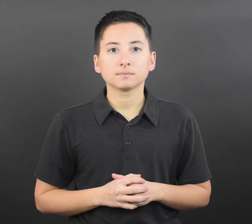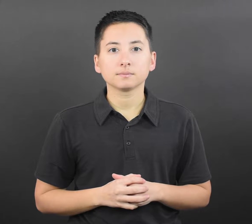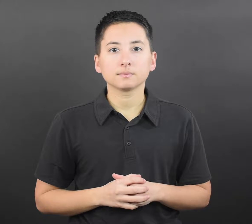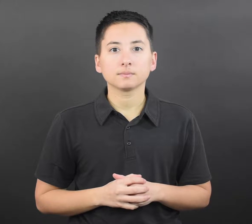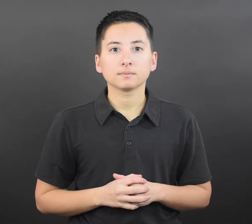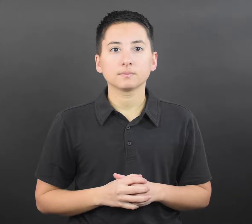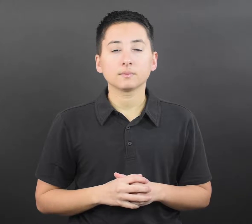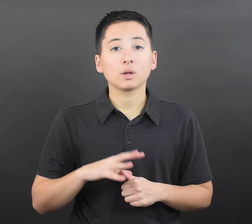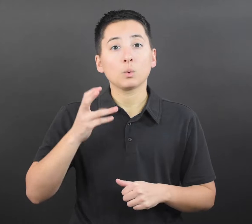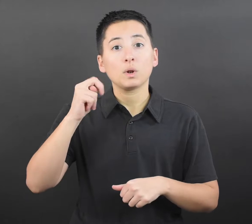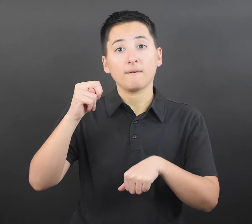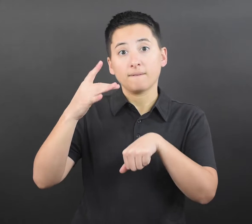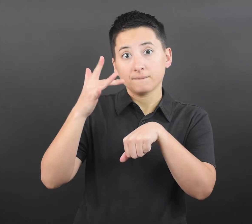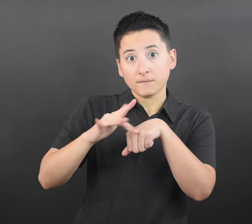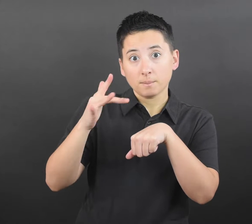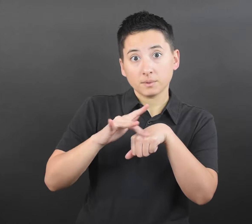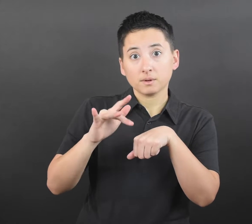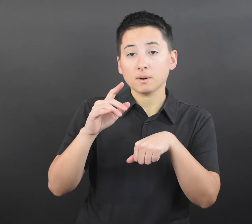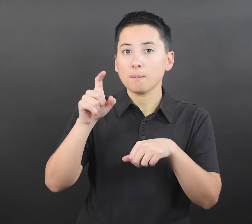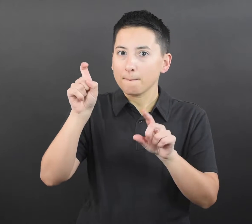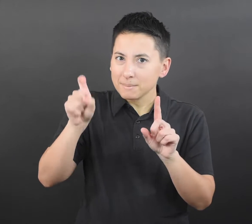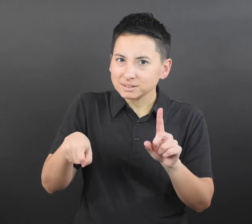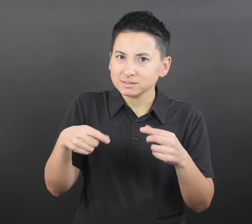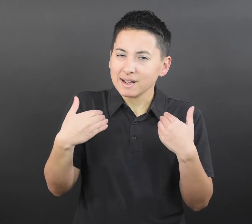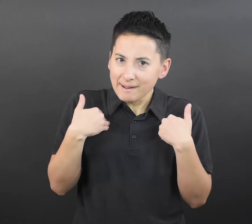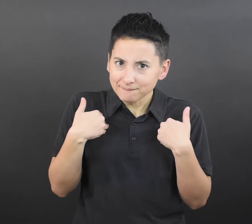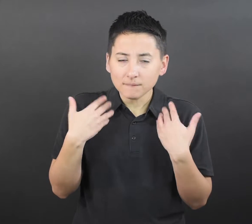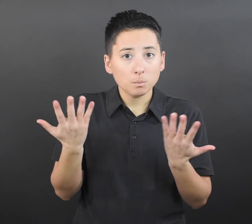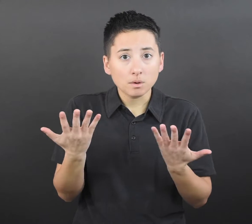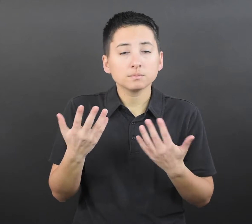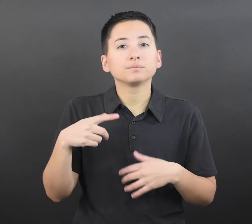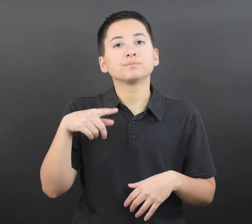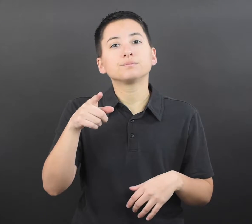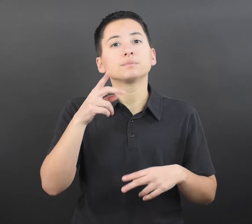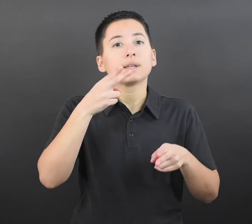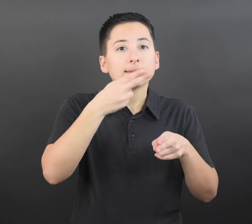if you are working with local public health, tribal health, or licensing.